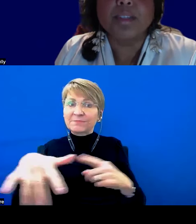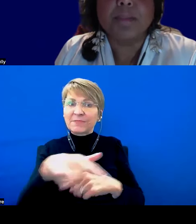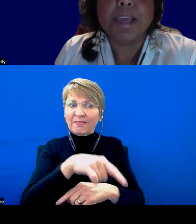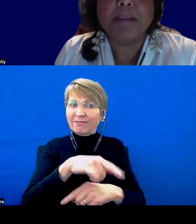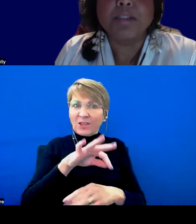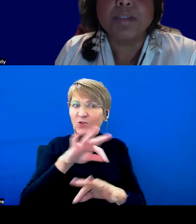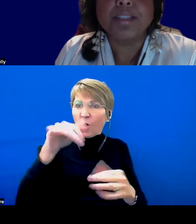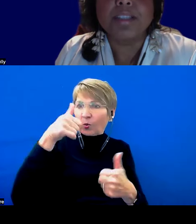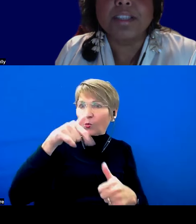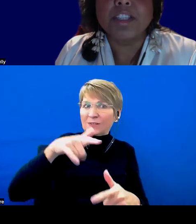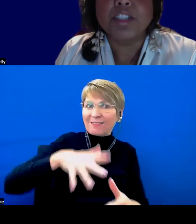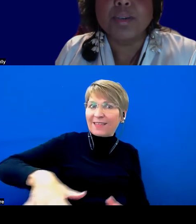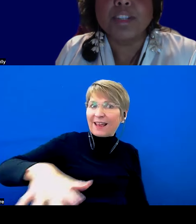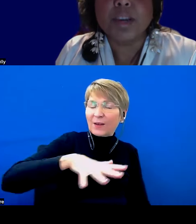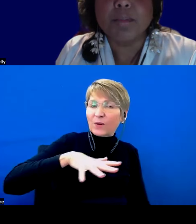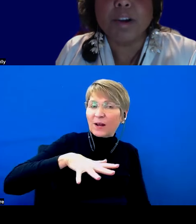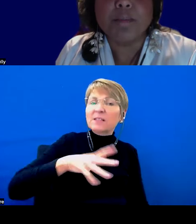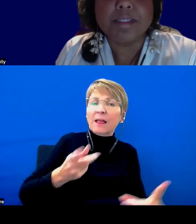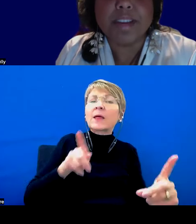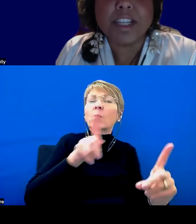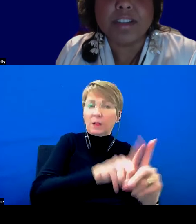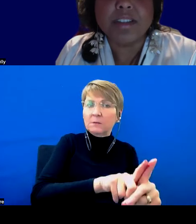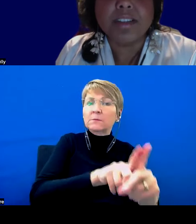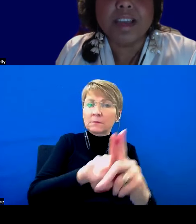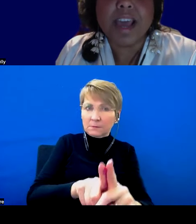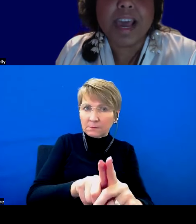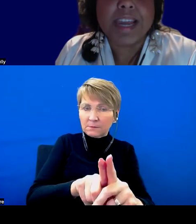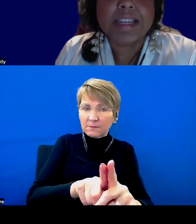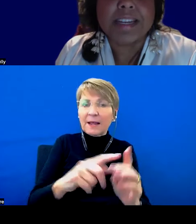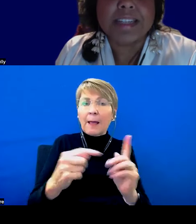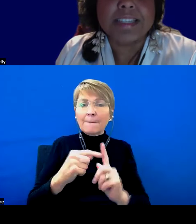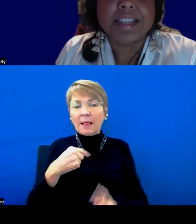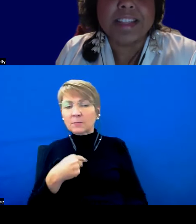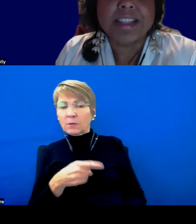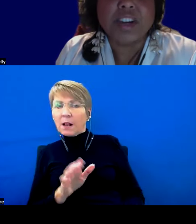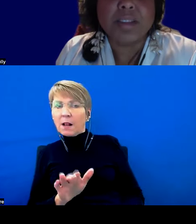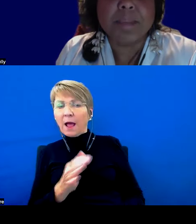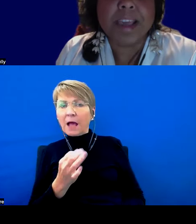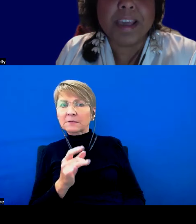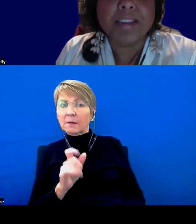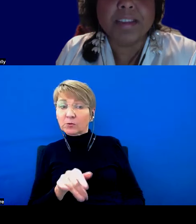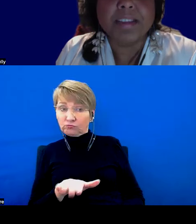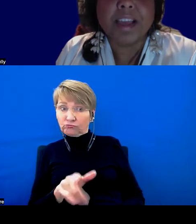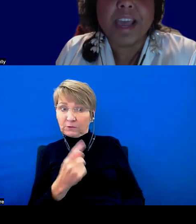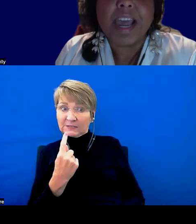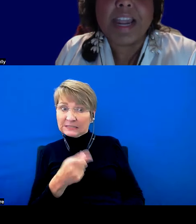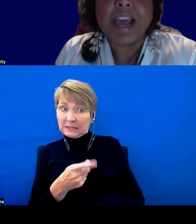be able to assist you interpret observations, aid in understanding the child's behaviours and help